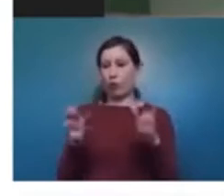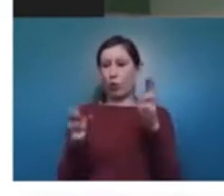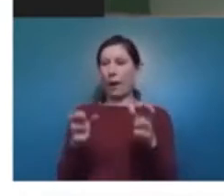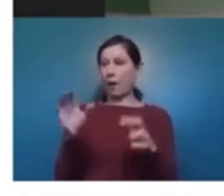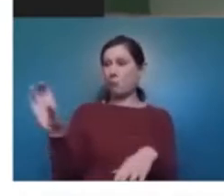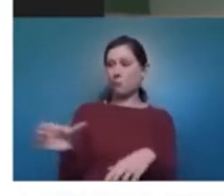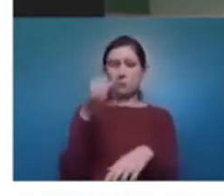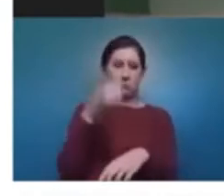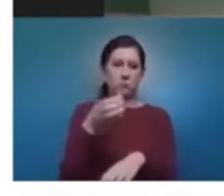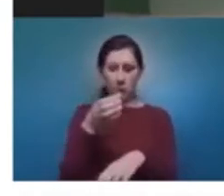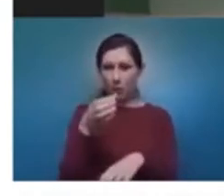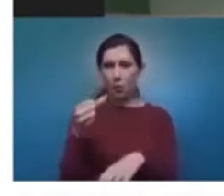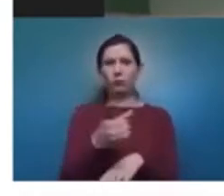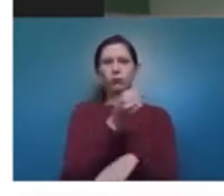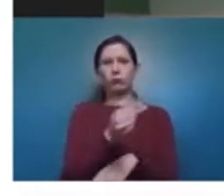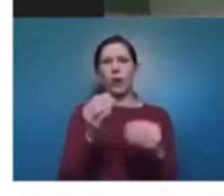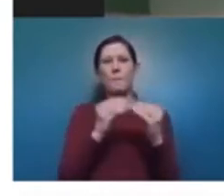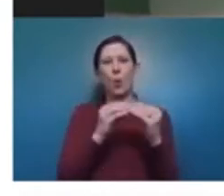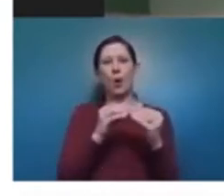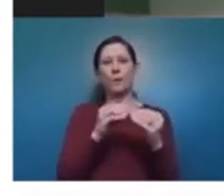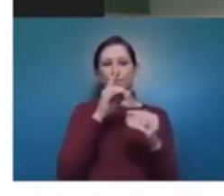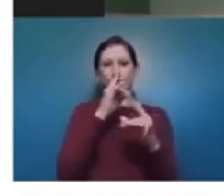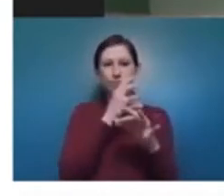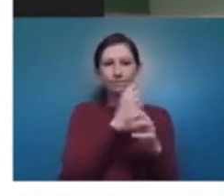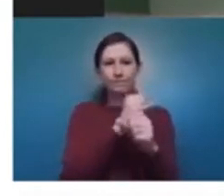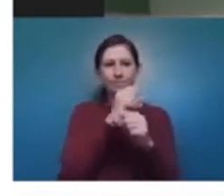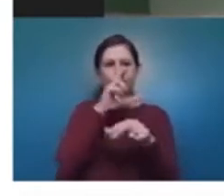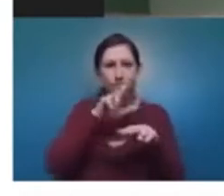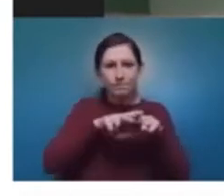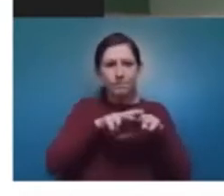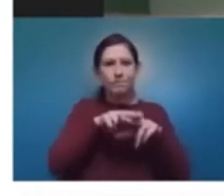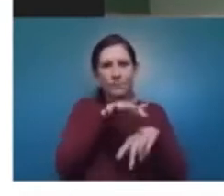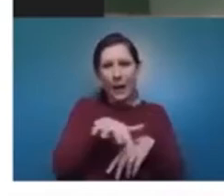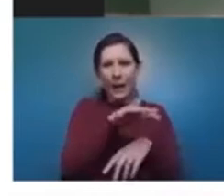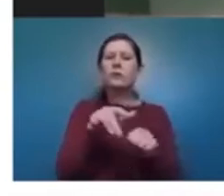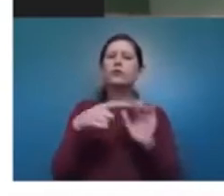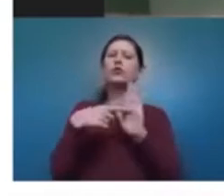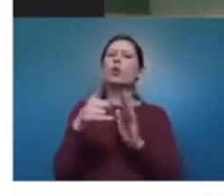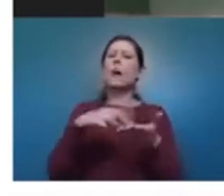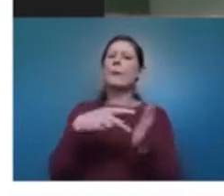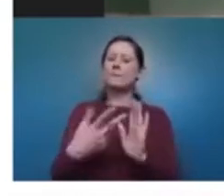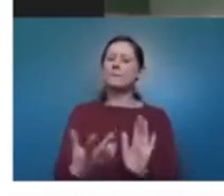robots and even put them in a more engaging and entertaining space. Let me show you what I mean.